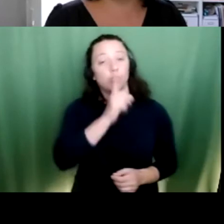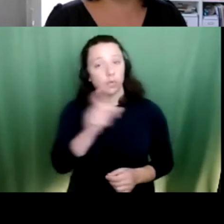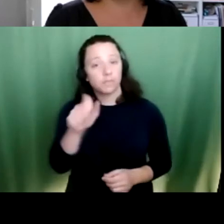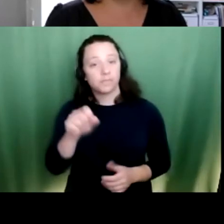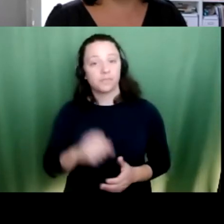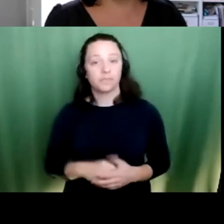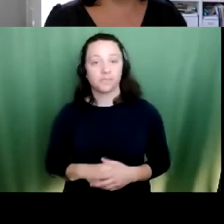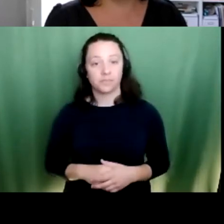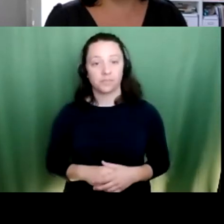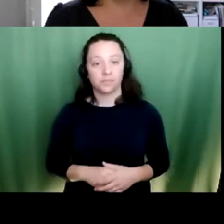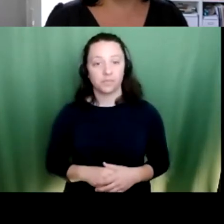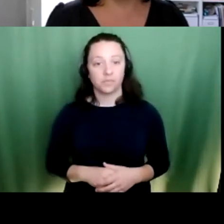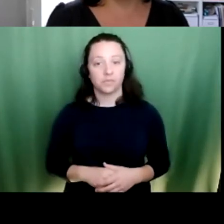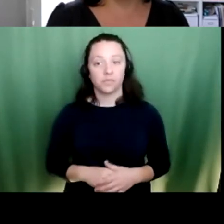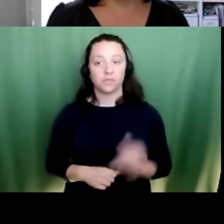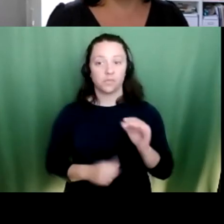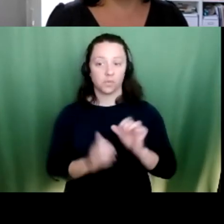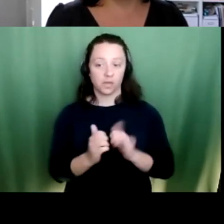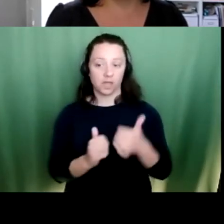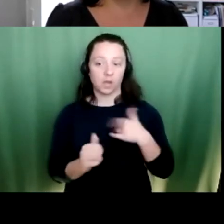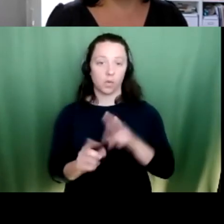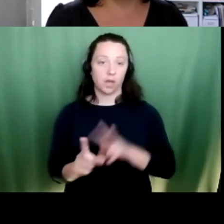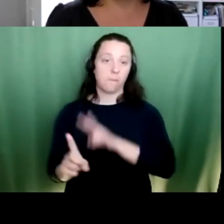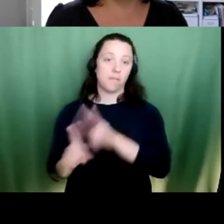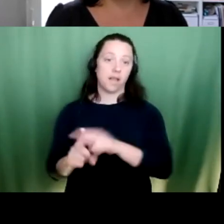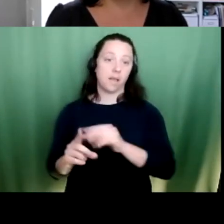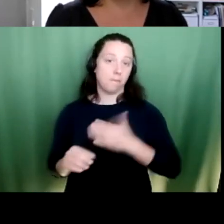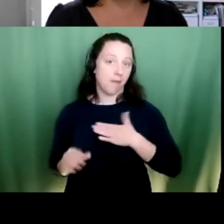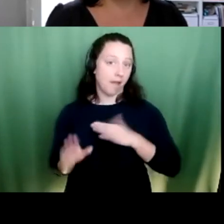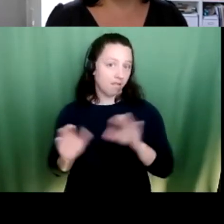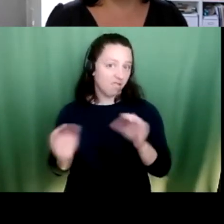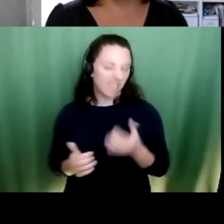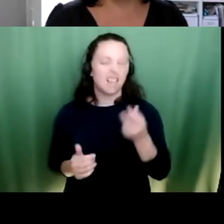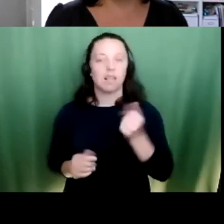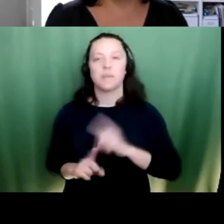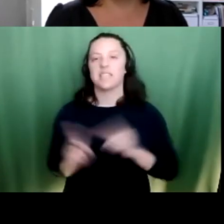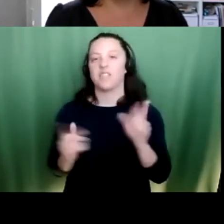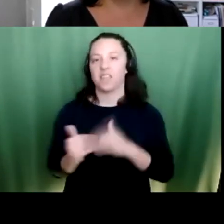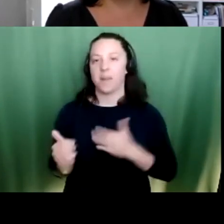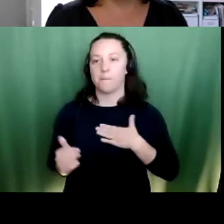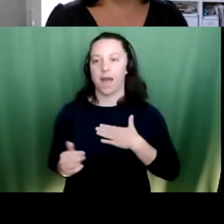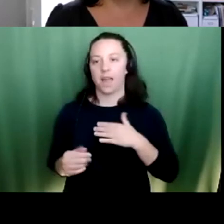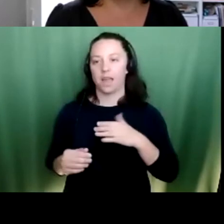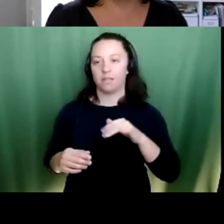The way it applied in my class which was a little bit different than my rehearsals for theater of